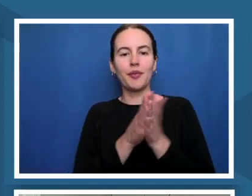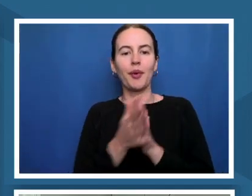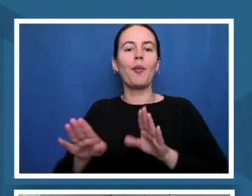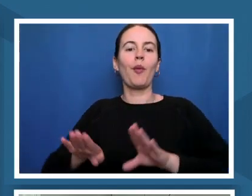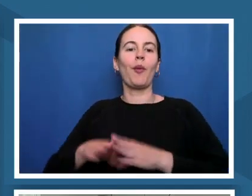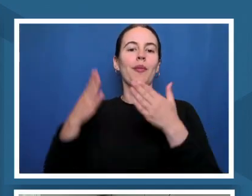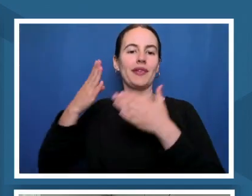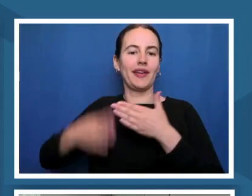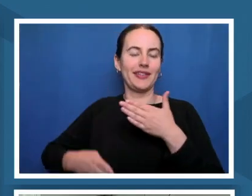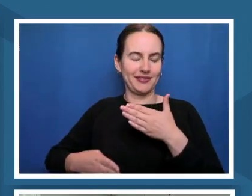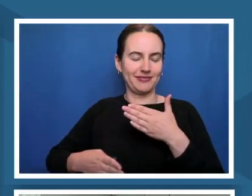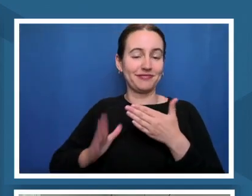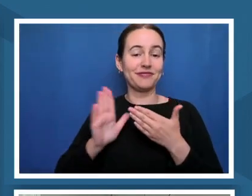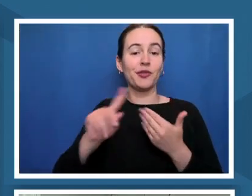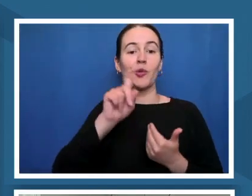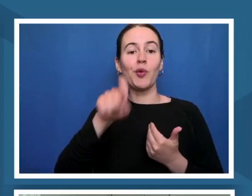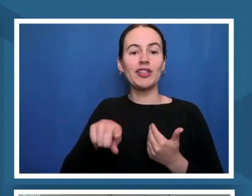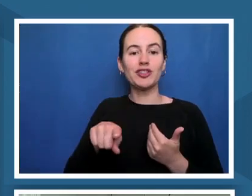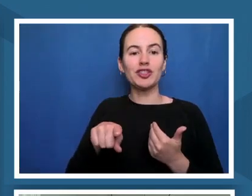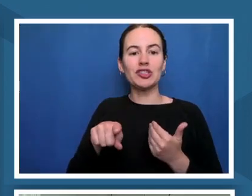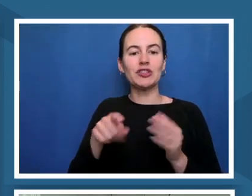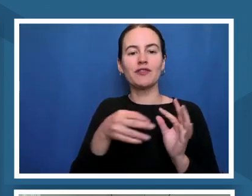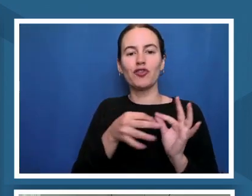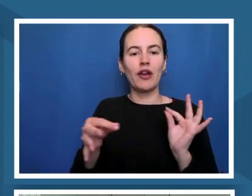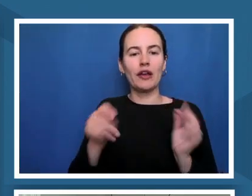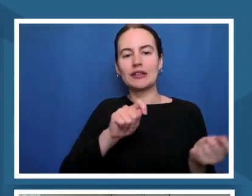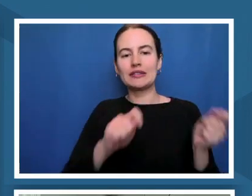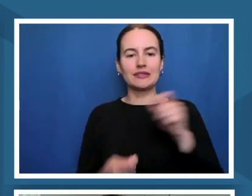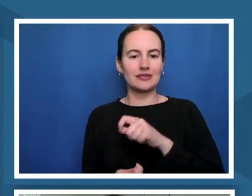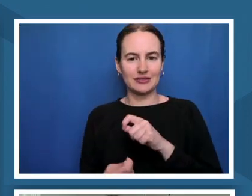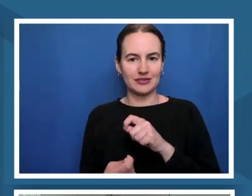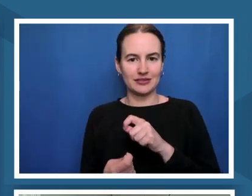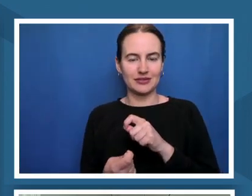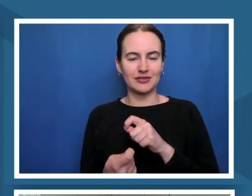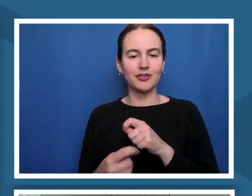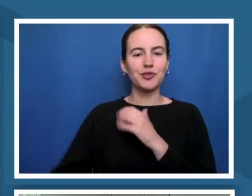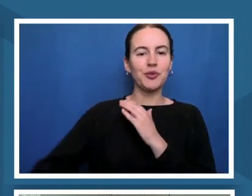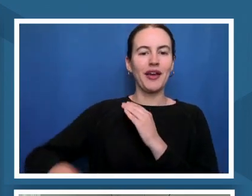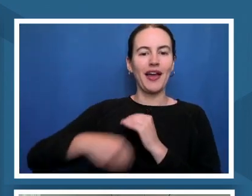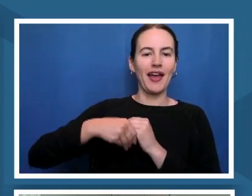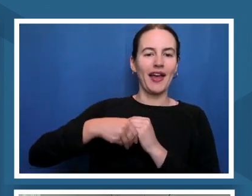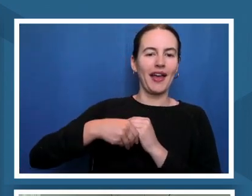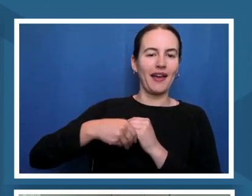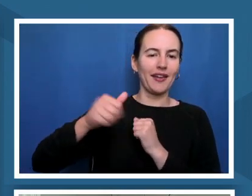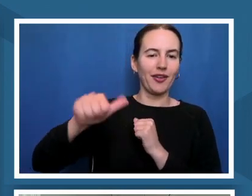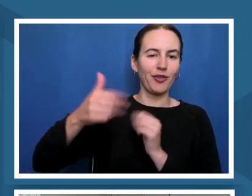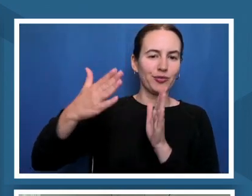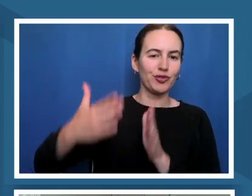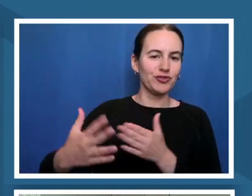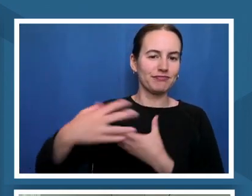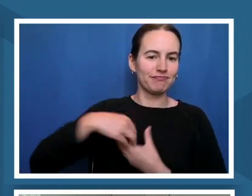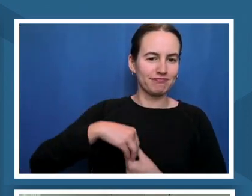to make space for the other person and an example might be